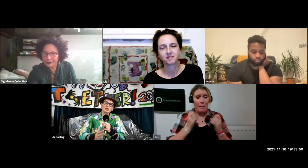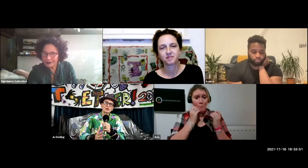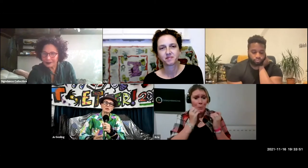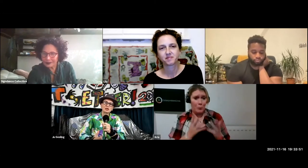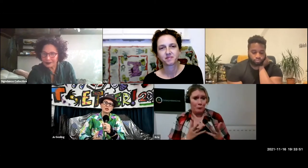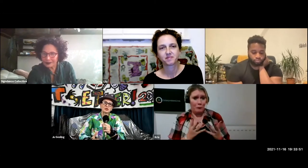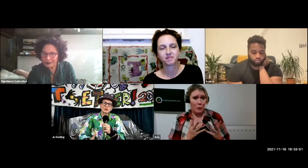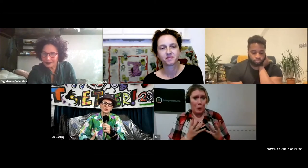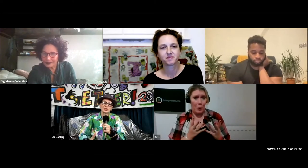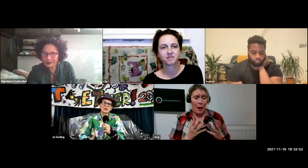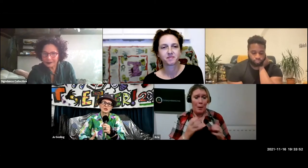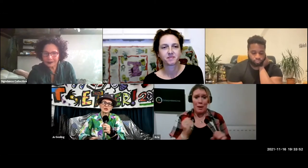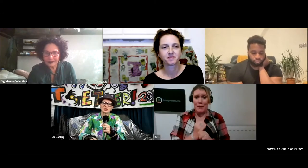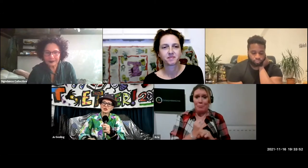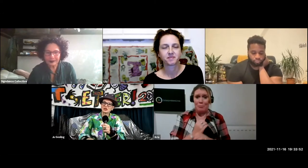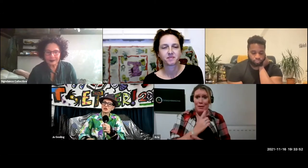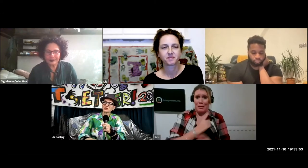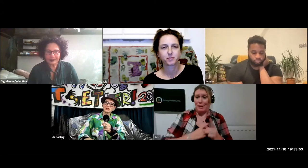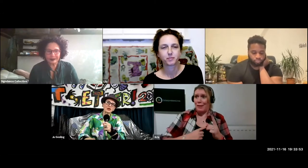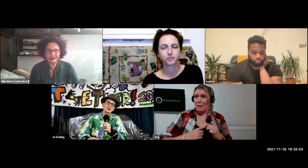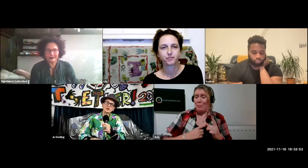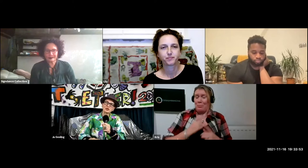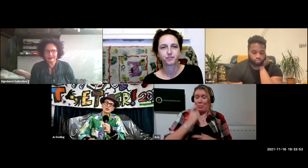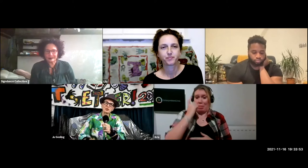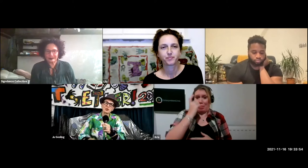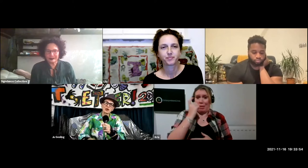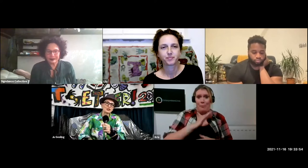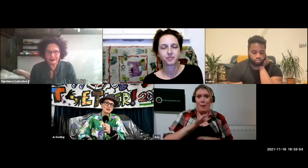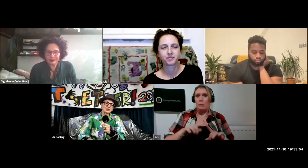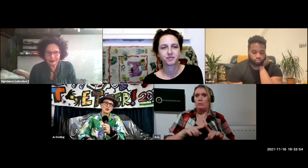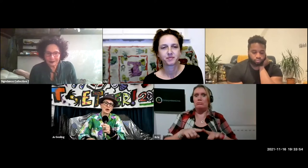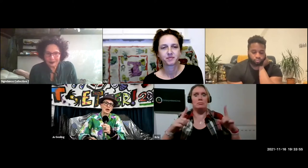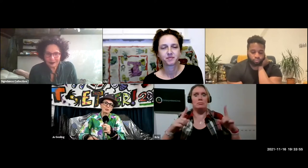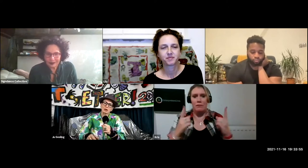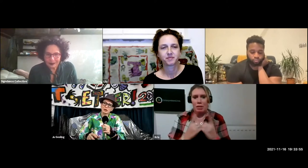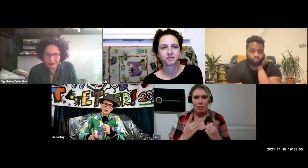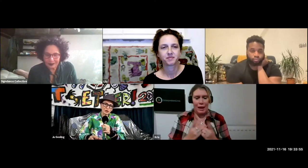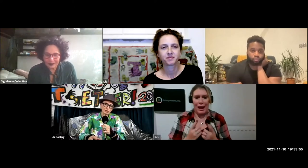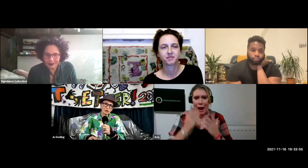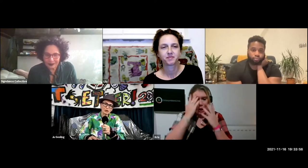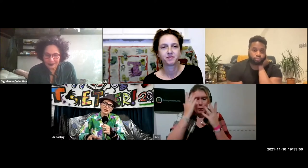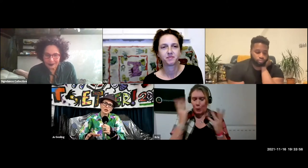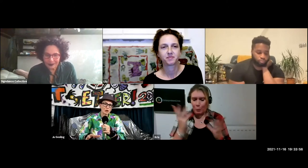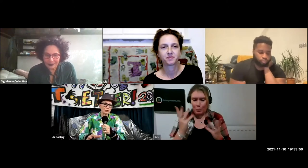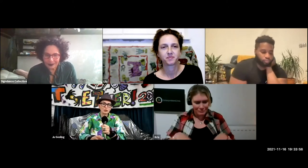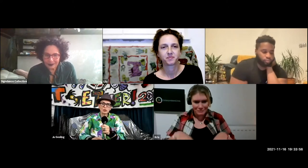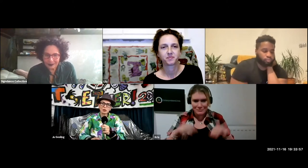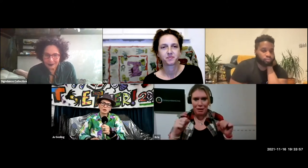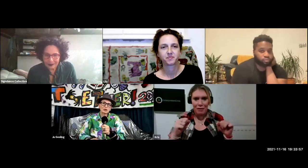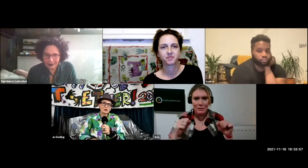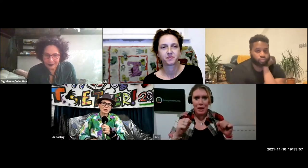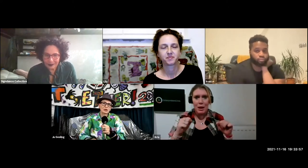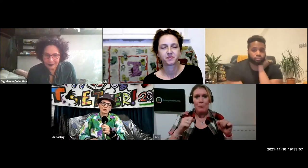Then Federo put slash power cut. So it has a you know, that come double title. I was fascinated until I got to the end and then slightly confused again. Going back to Oriente Plus, that is